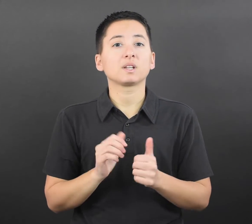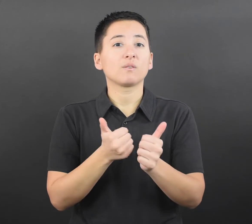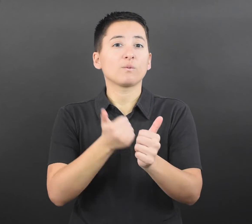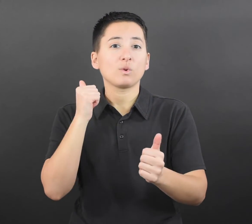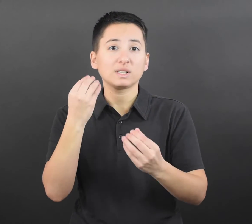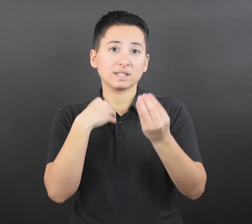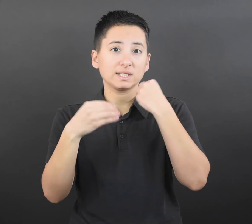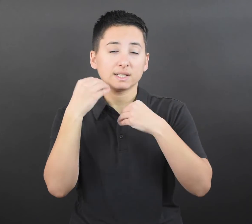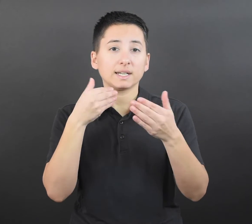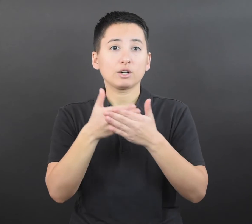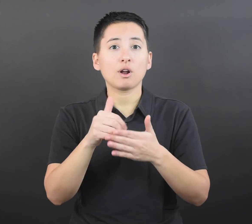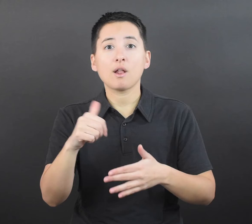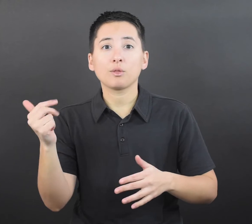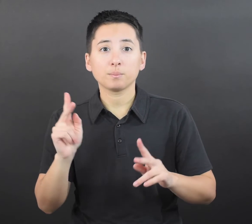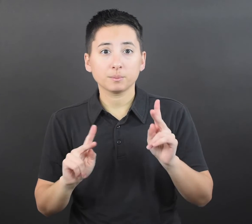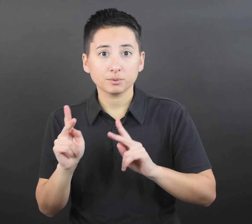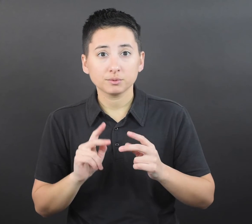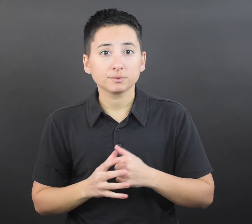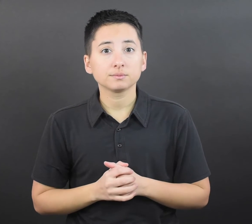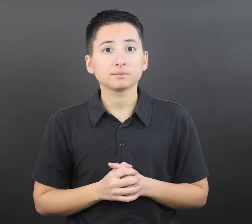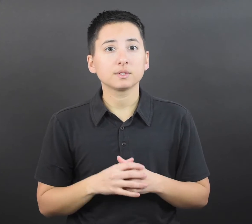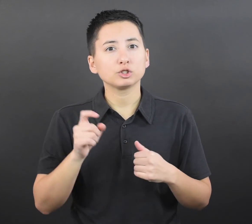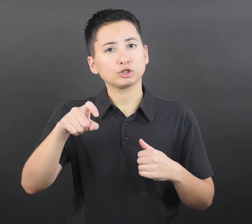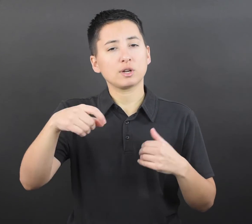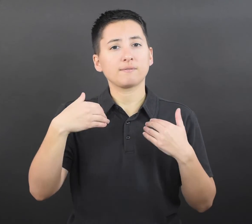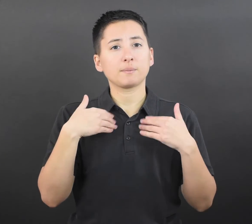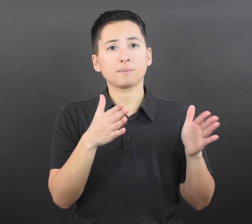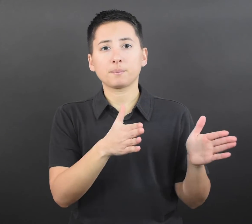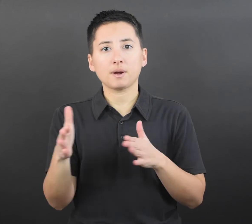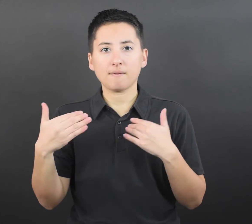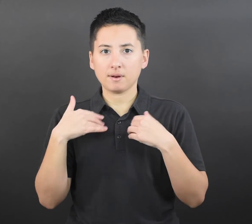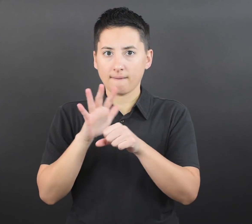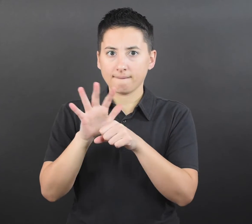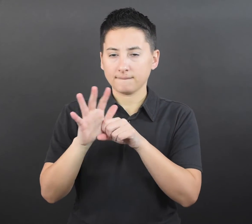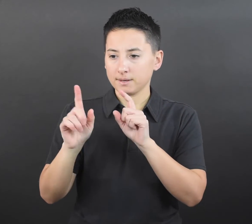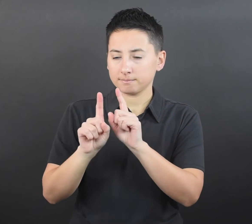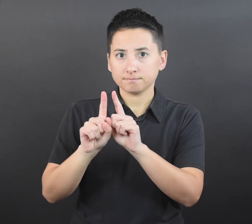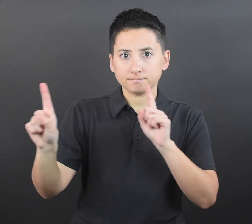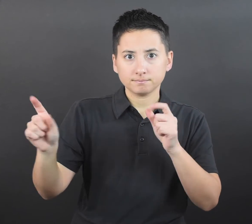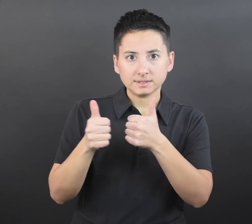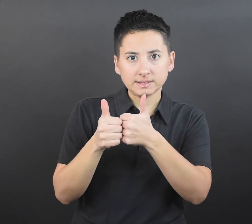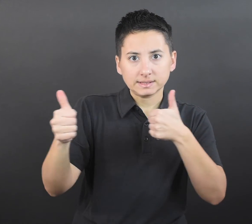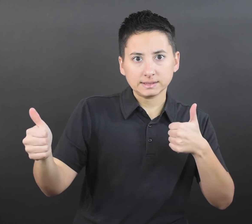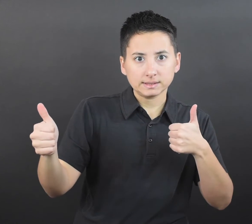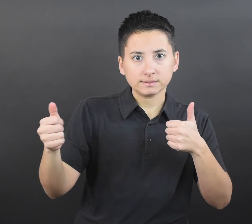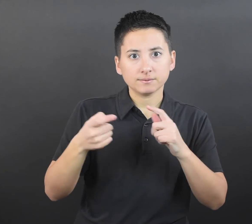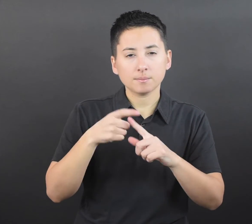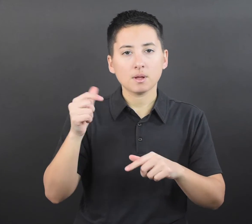will need to take off their mask to take part in an activity and avoid eating near others.